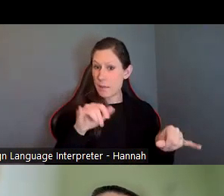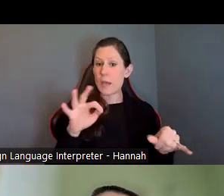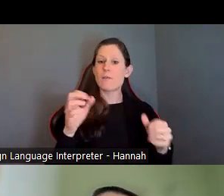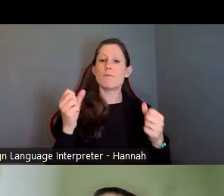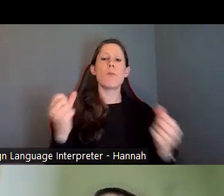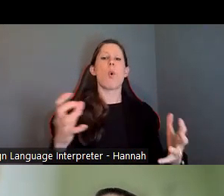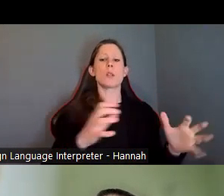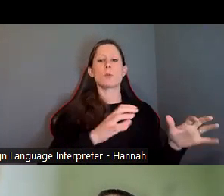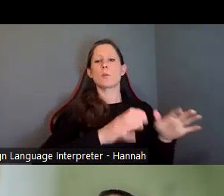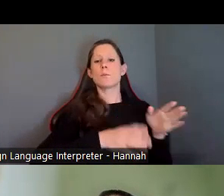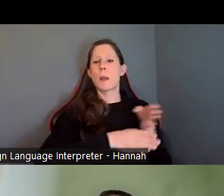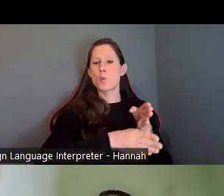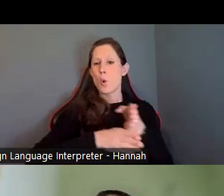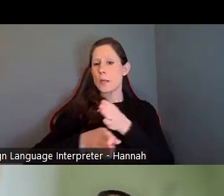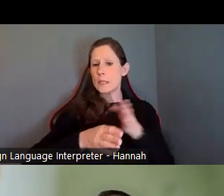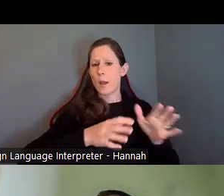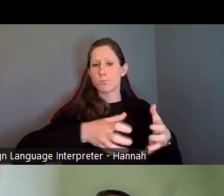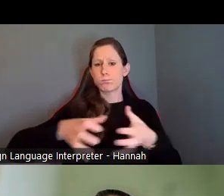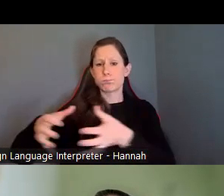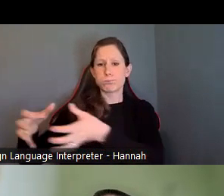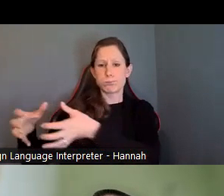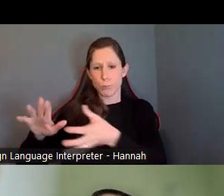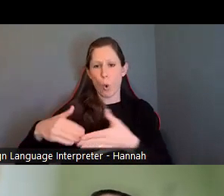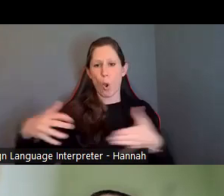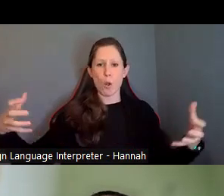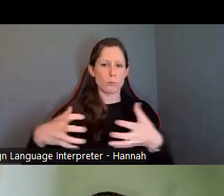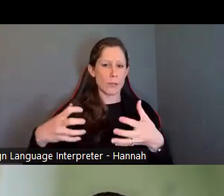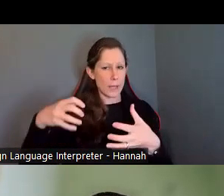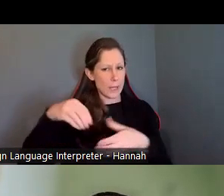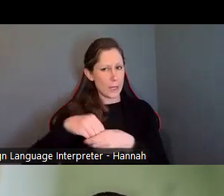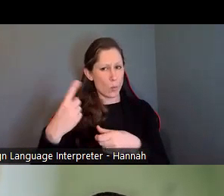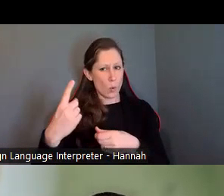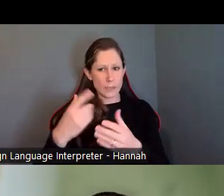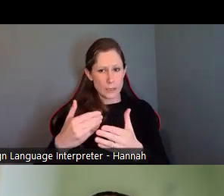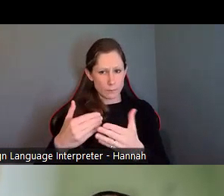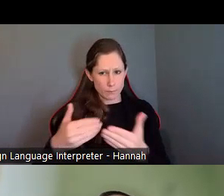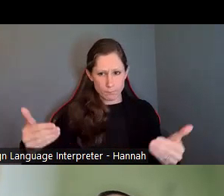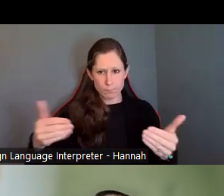Because everybody's experience is different. What I bring to even this